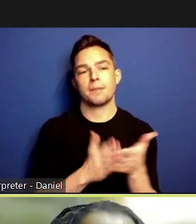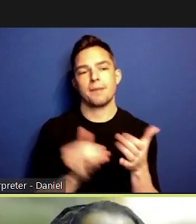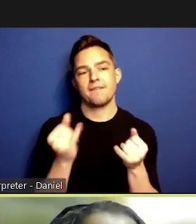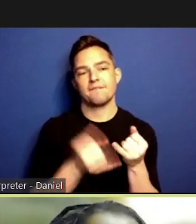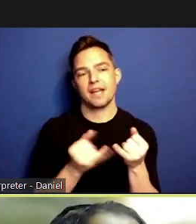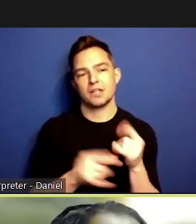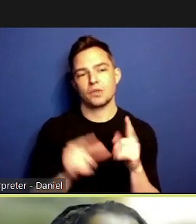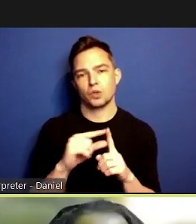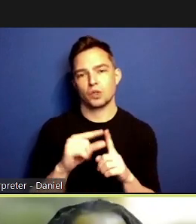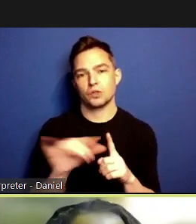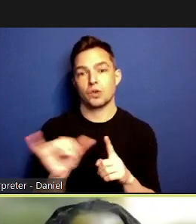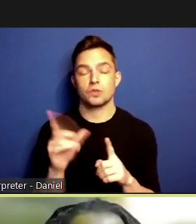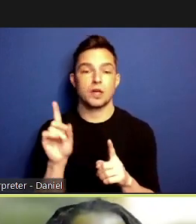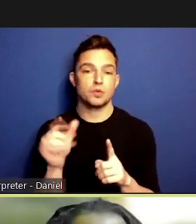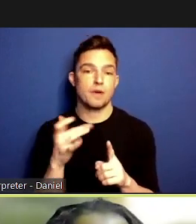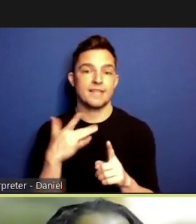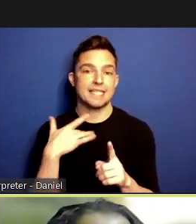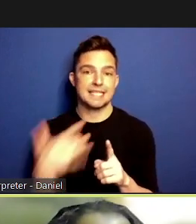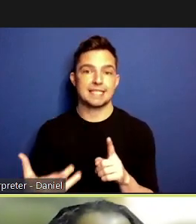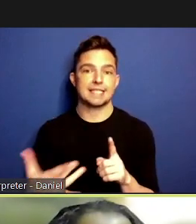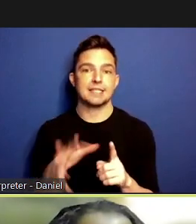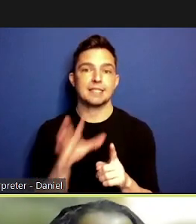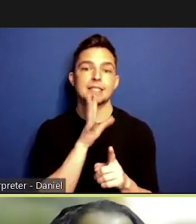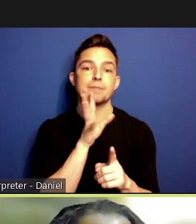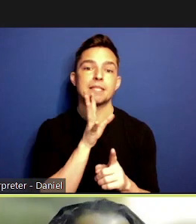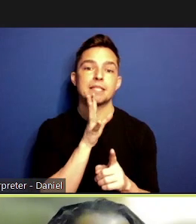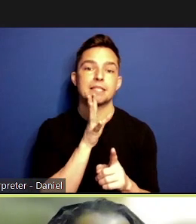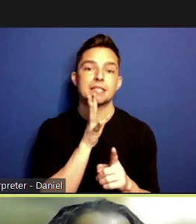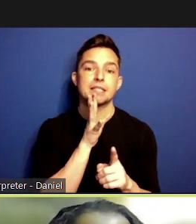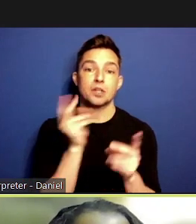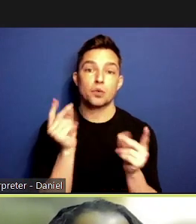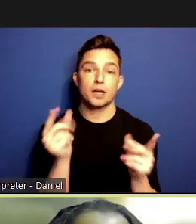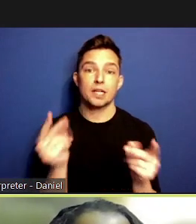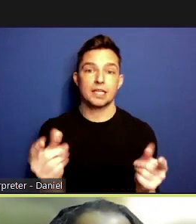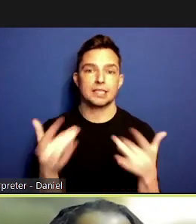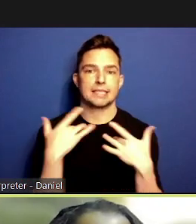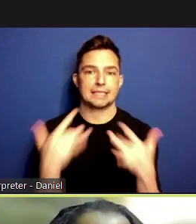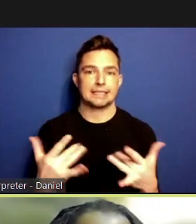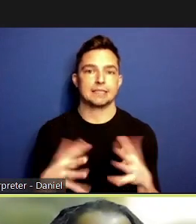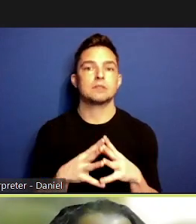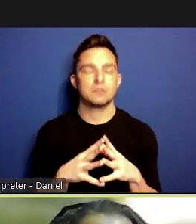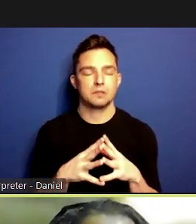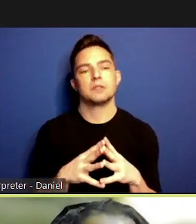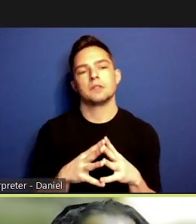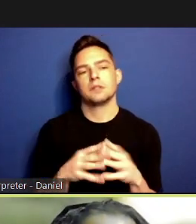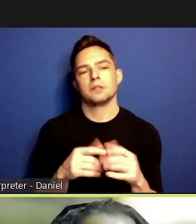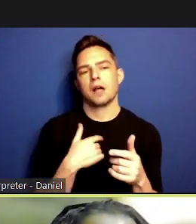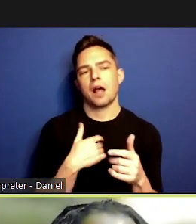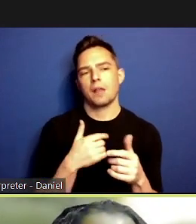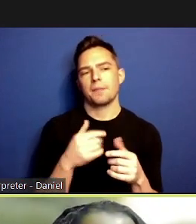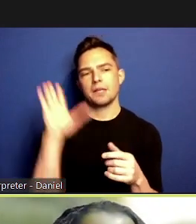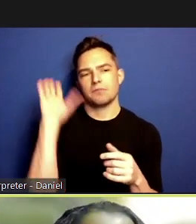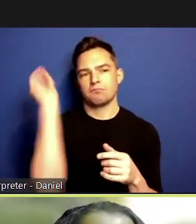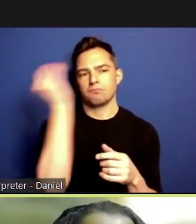I do have a tendency to speak fairly quickly, so I'm going to be conscious of that and slow